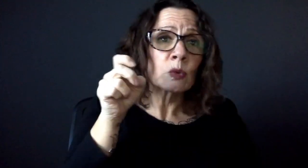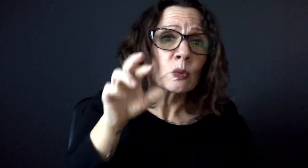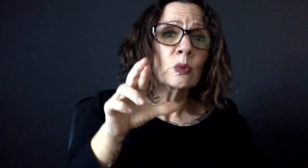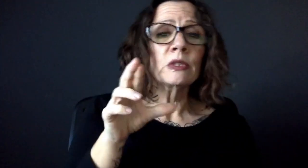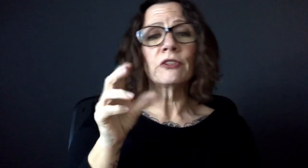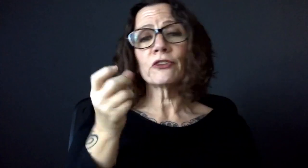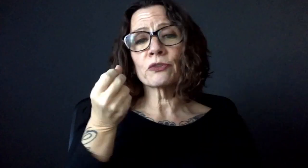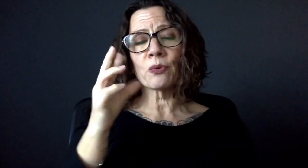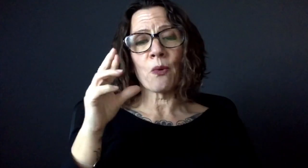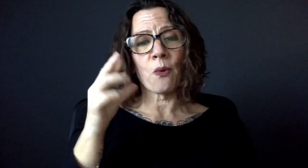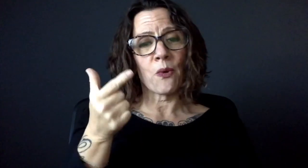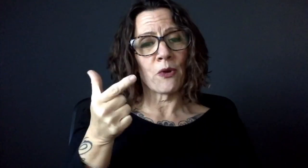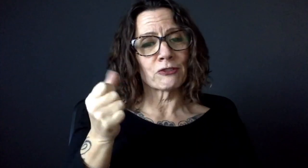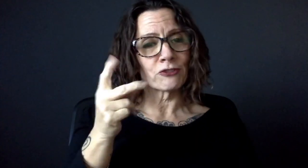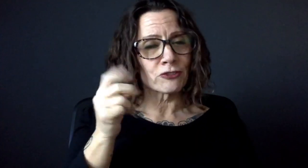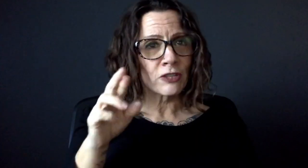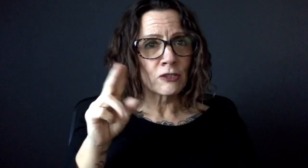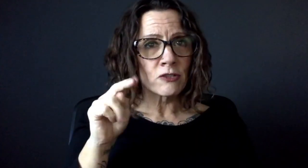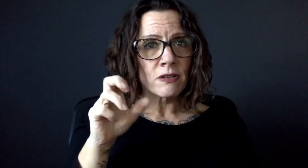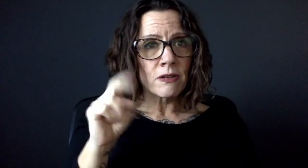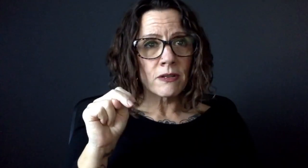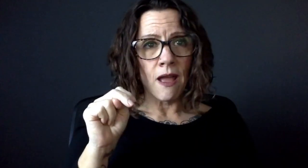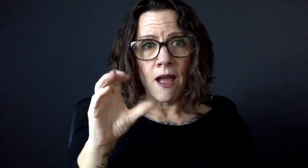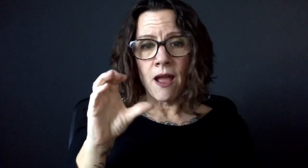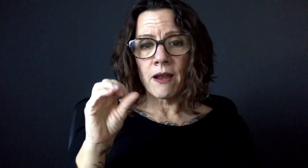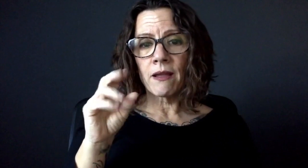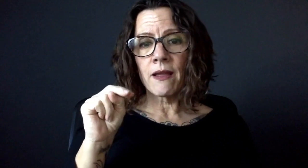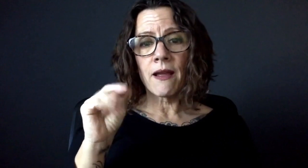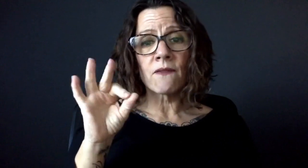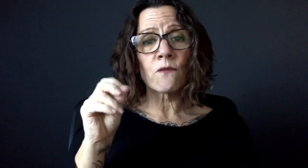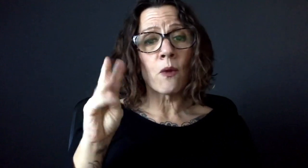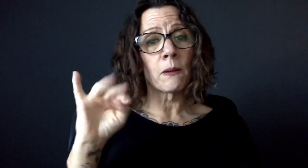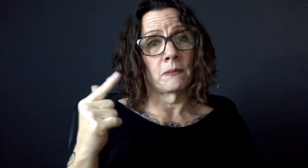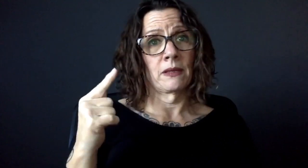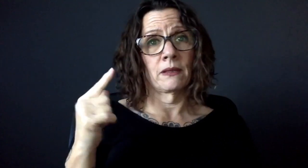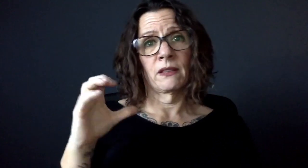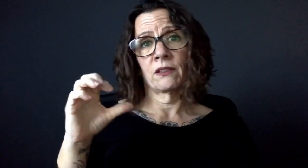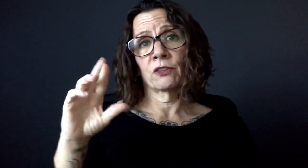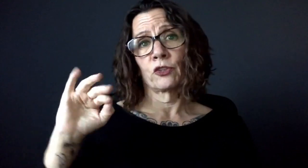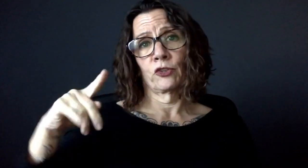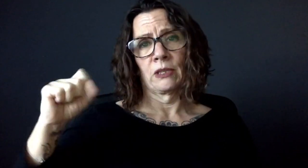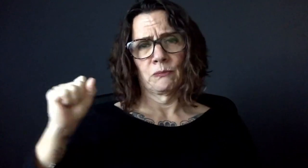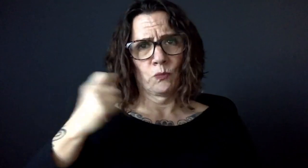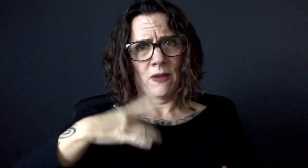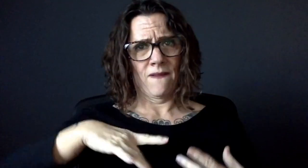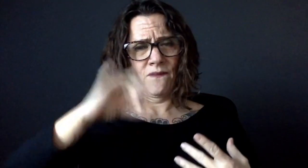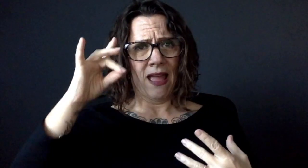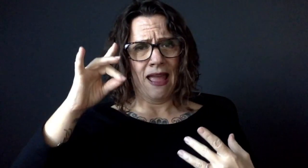or queer or gender non-conforming crips,